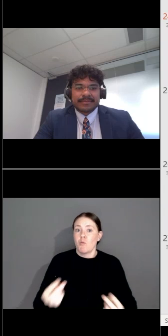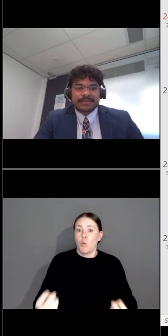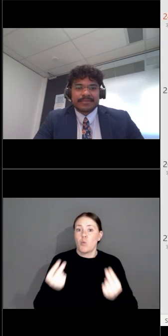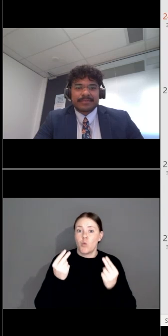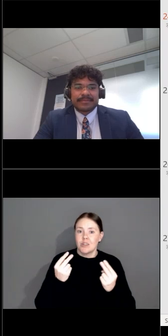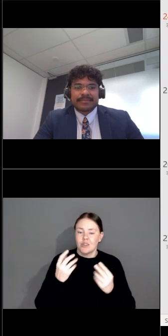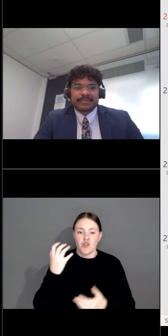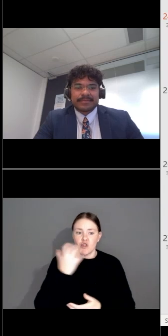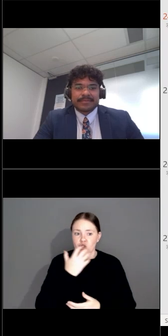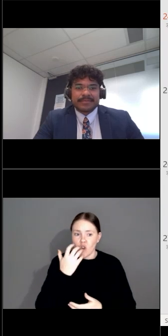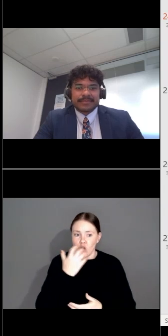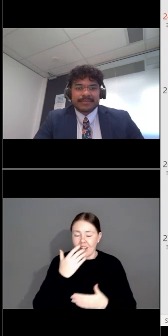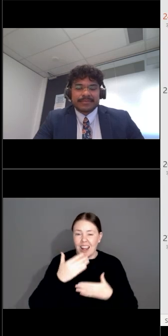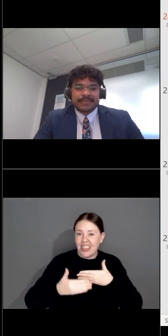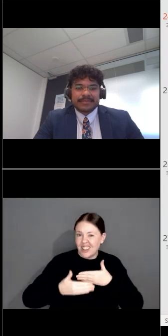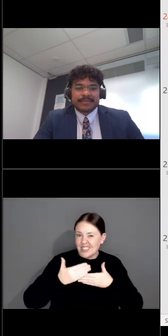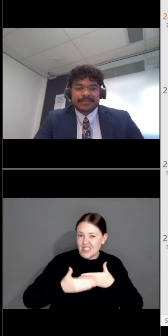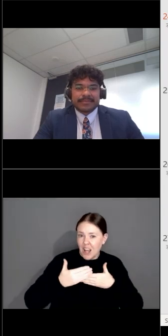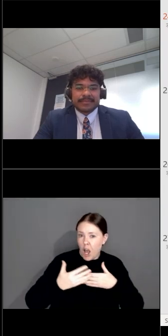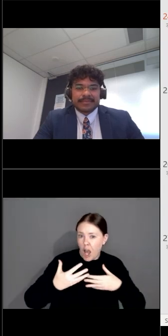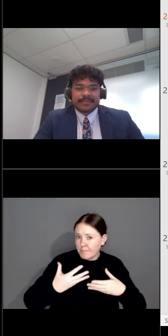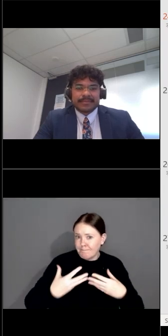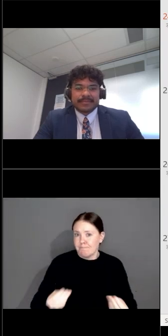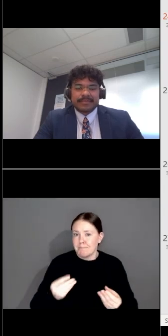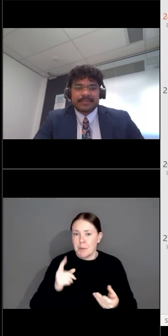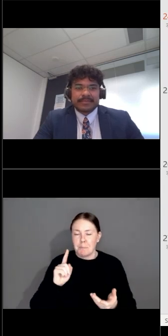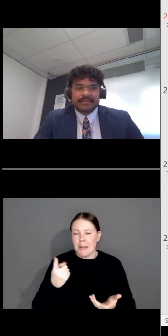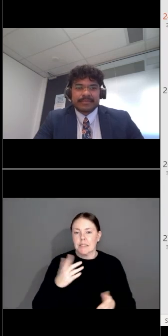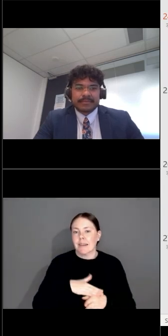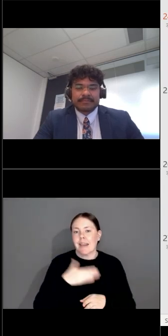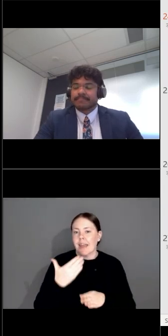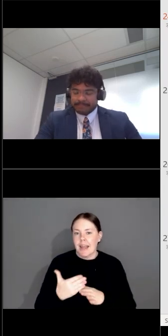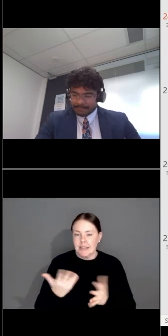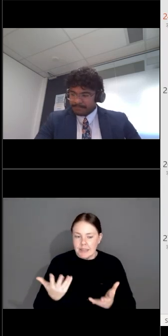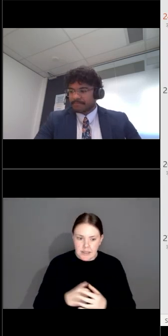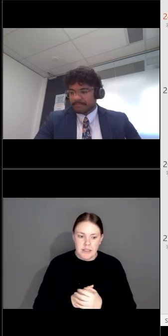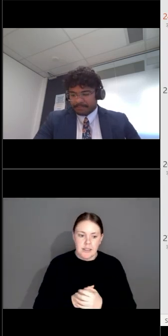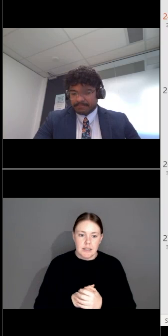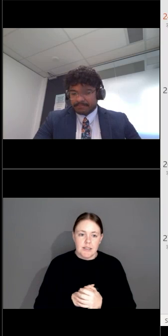were at the end if you have any questions please email them through to the at legal